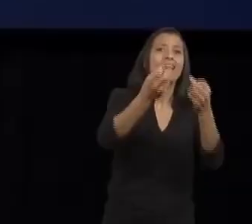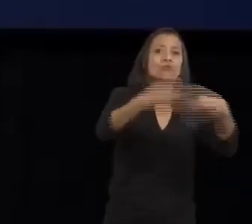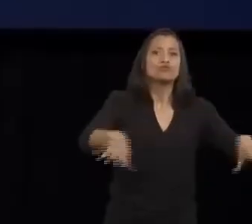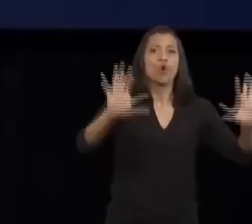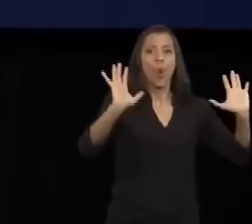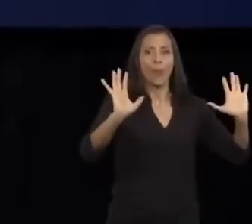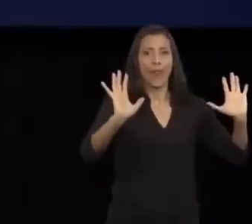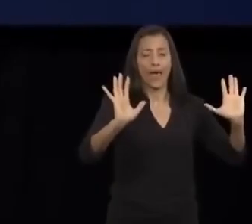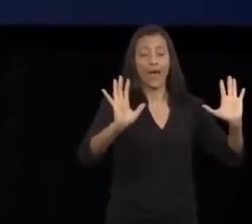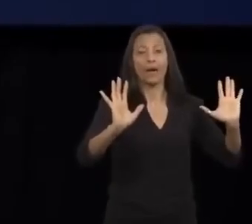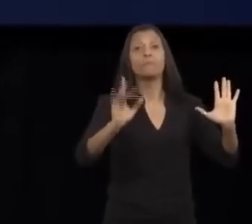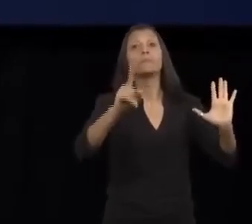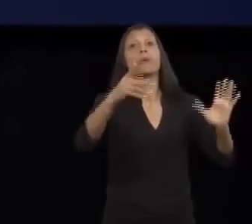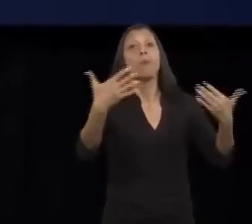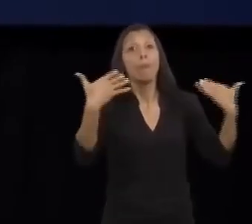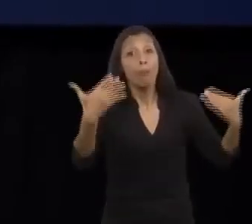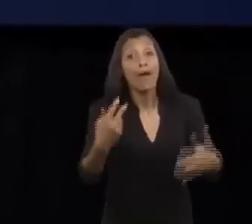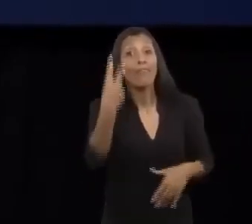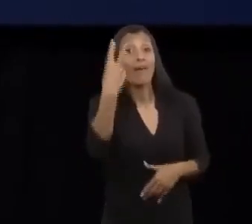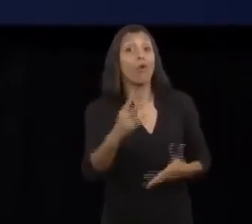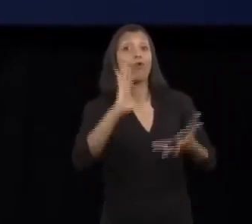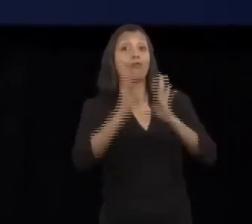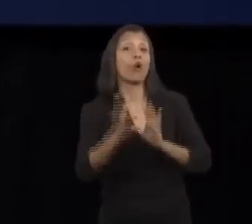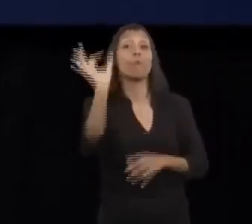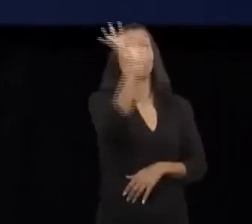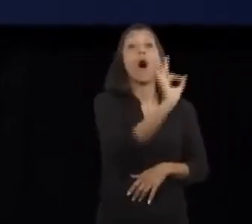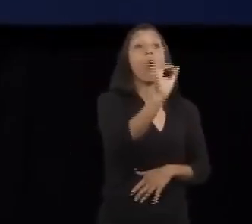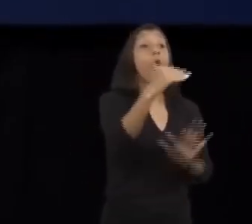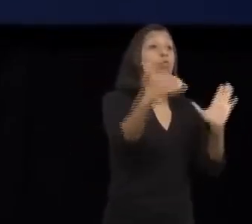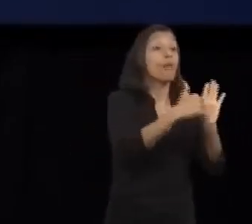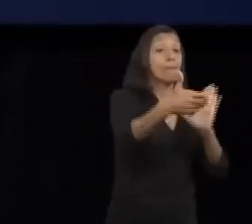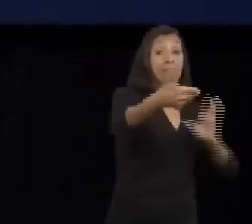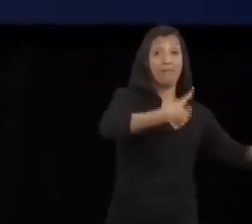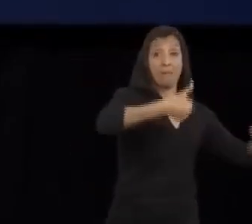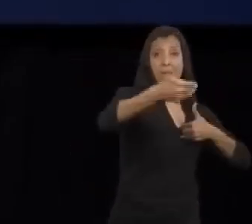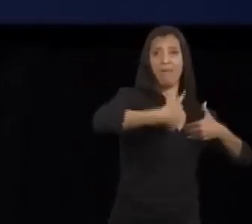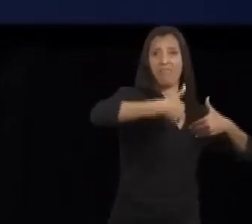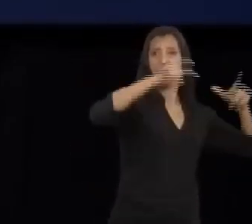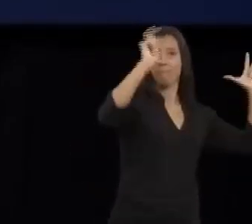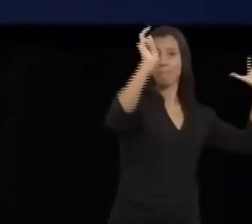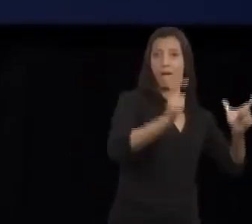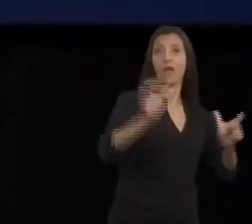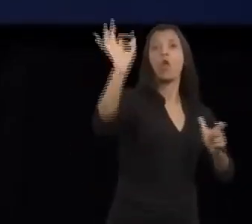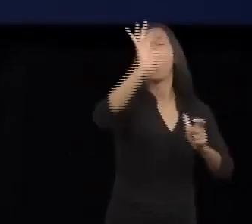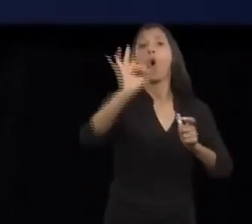either because the demand fell or because the offer fell.